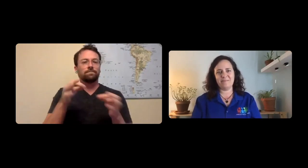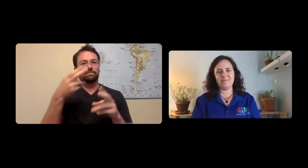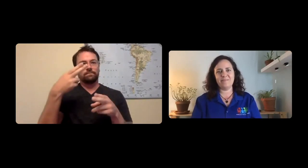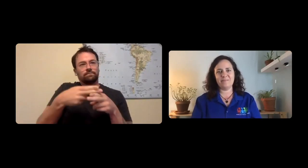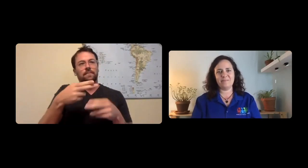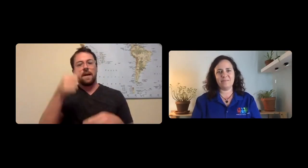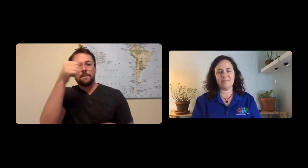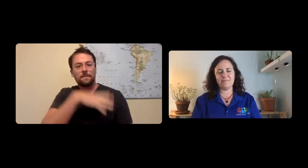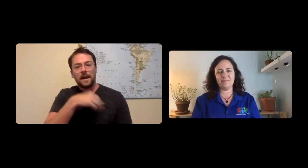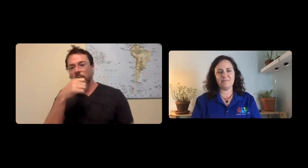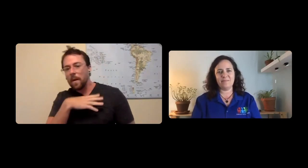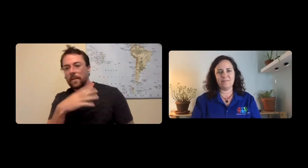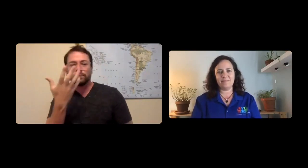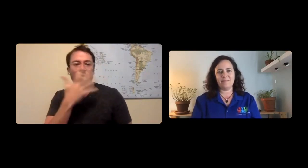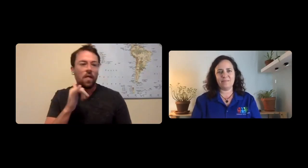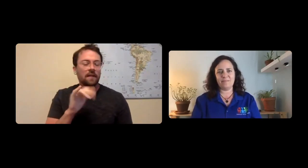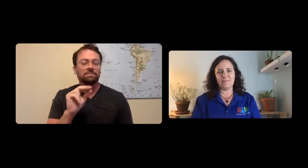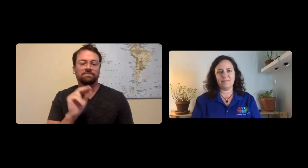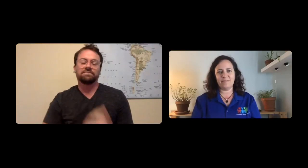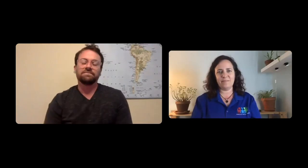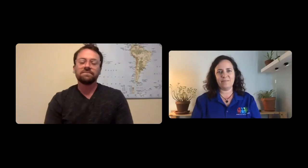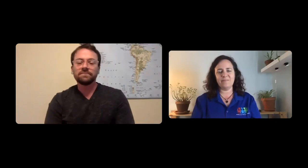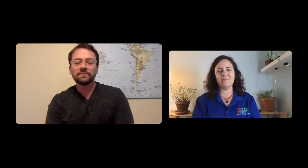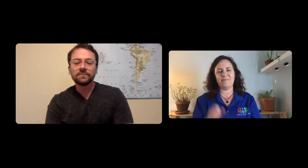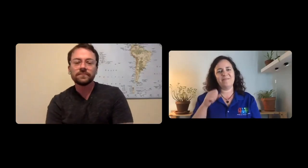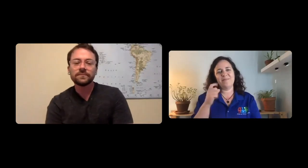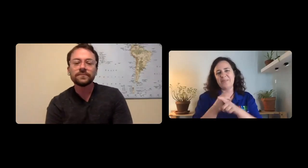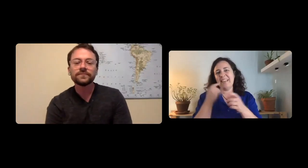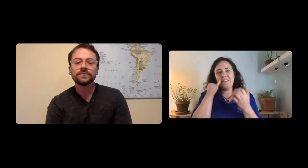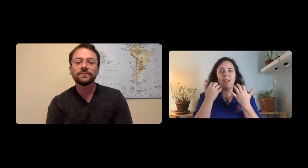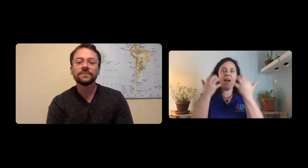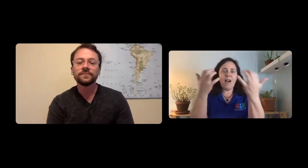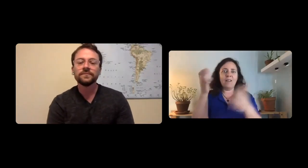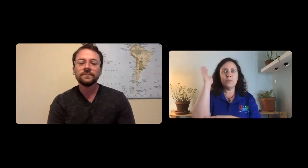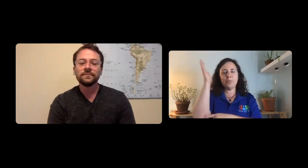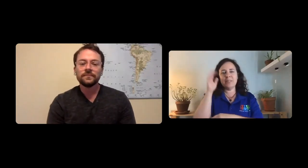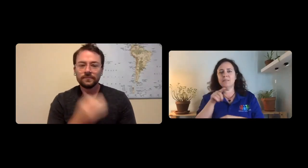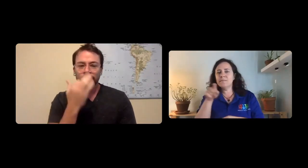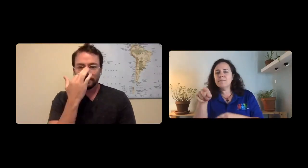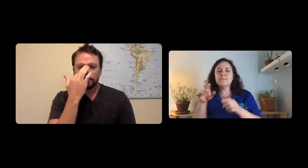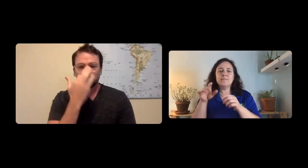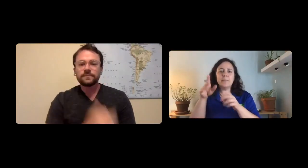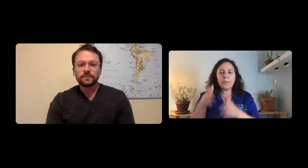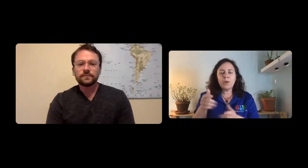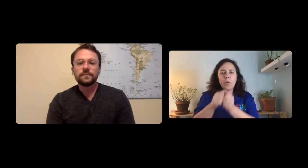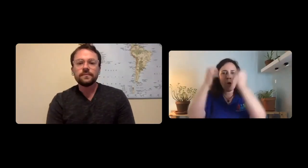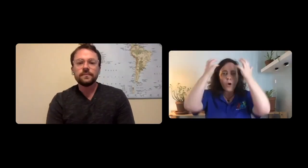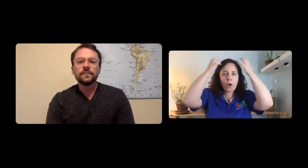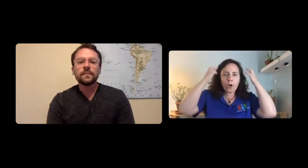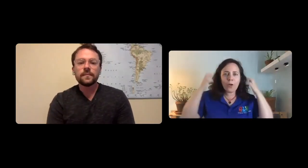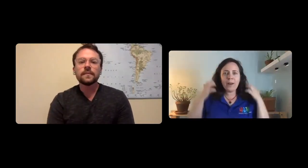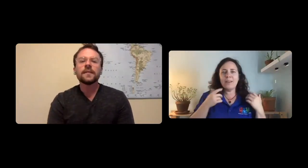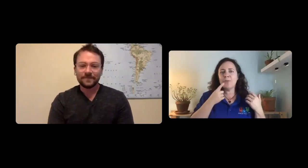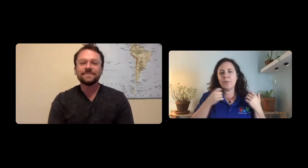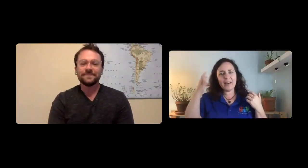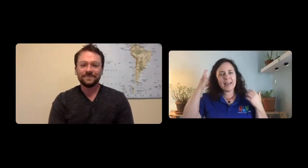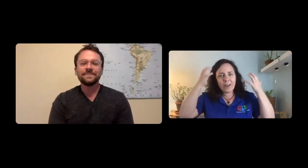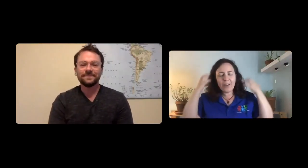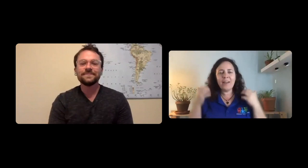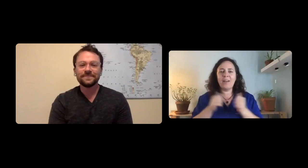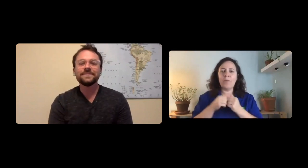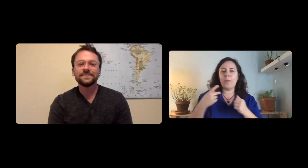So if we can avoid using an assumption of gender, but still describe somebody's looks,